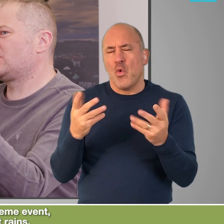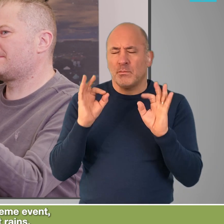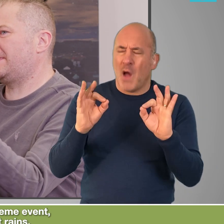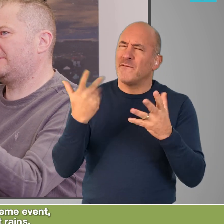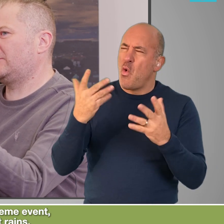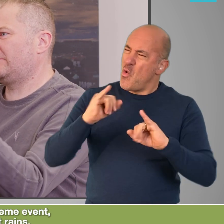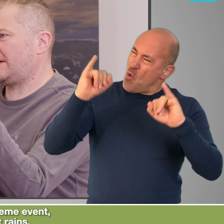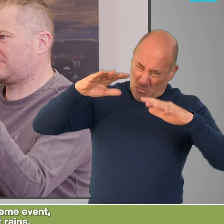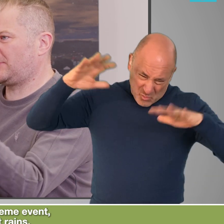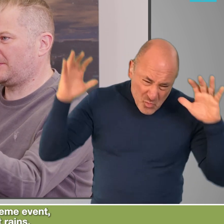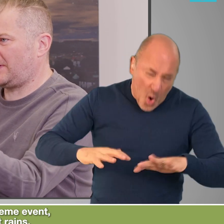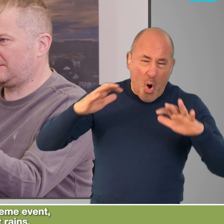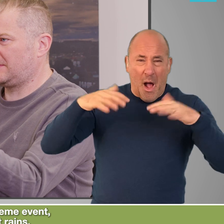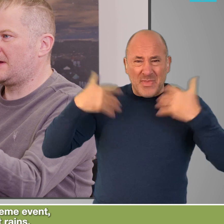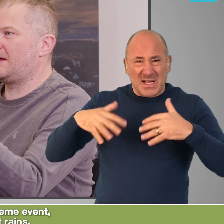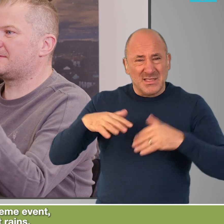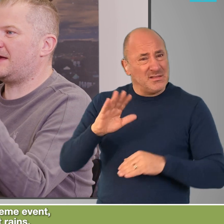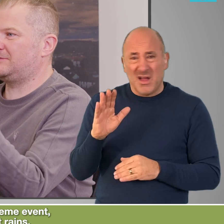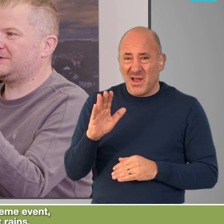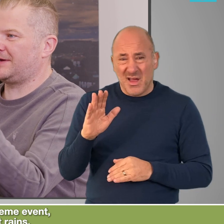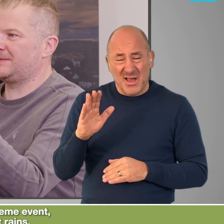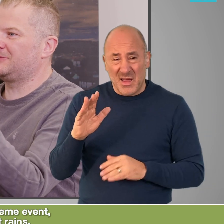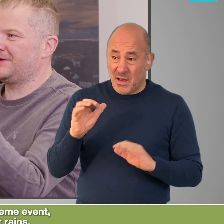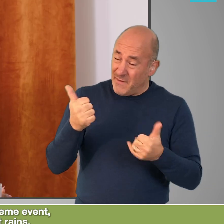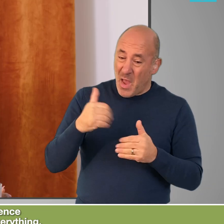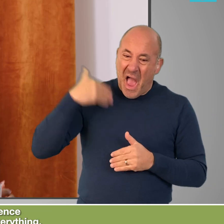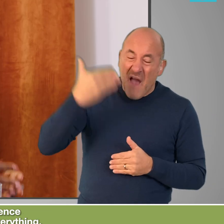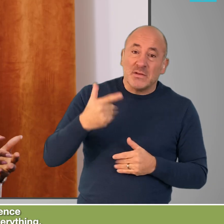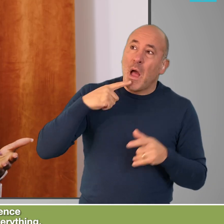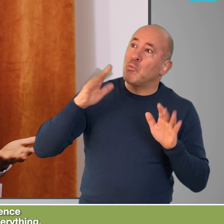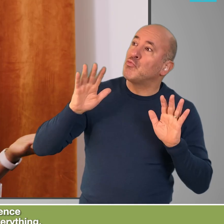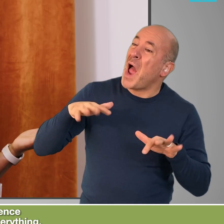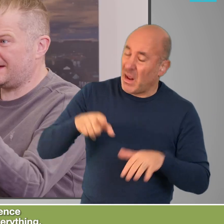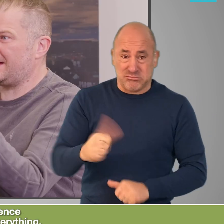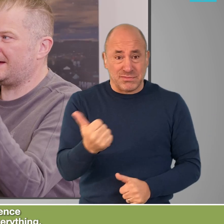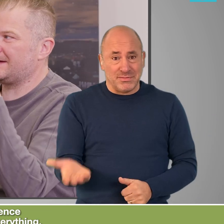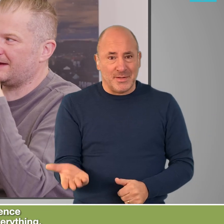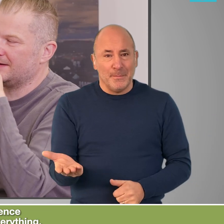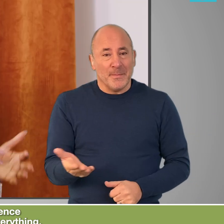just benefit the extreme event, it's every time it rains. It's that resilience embedded into everything.